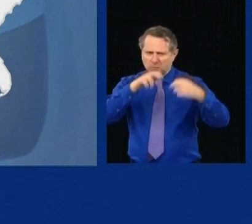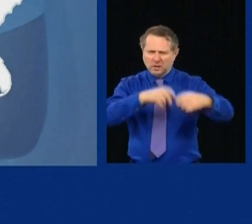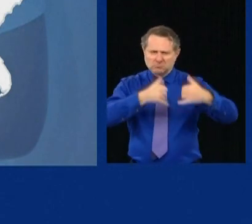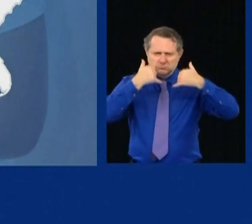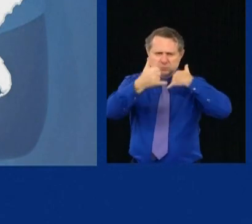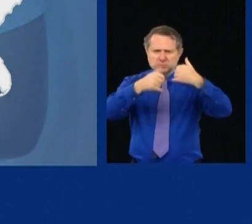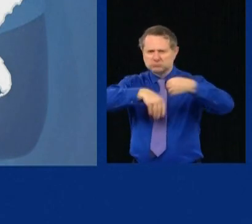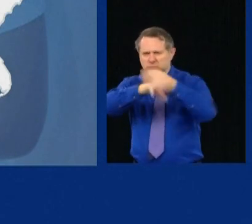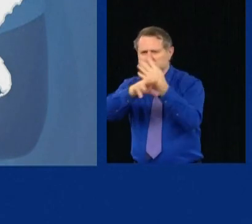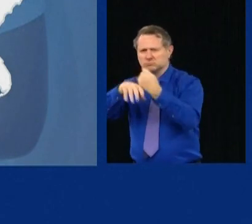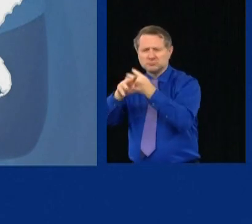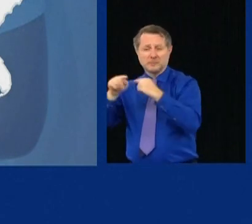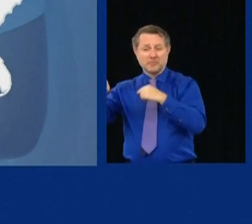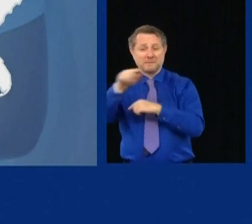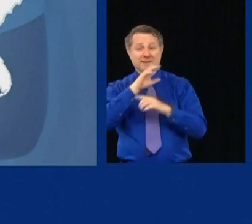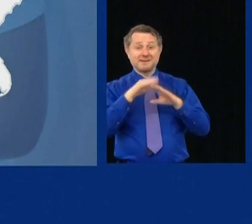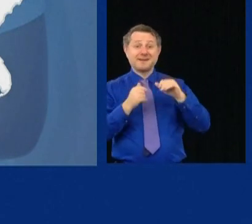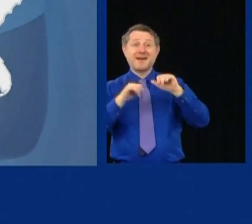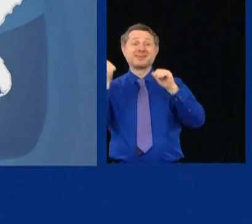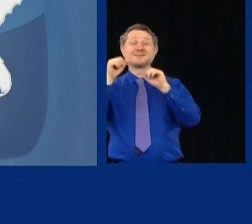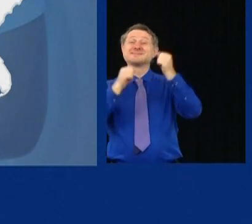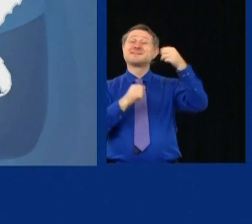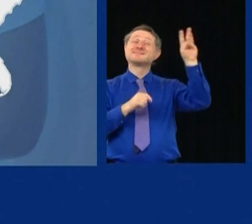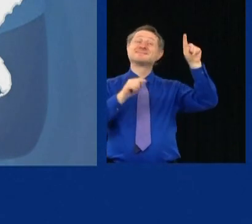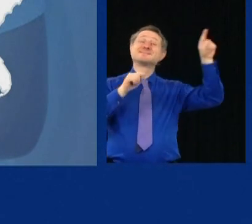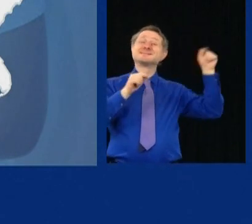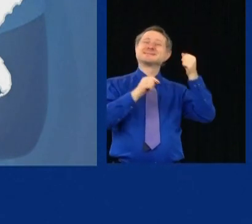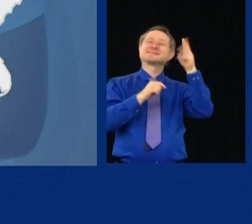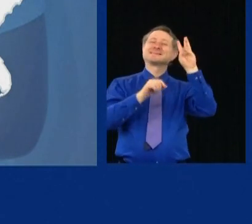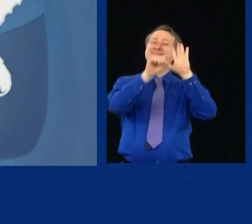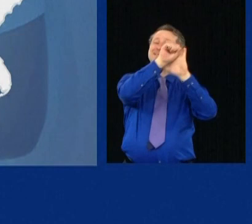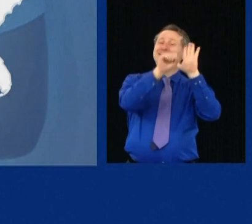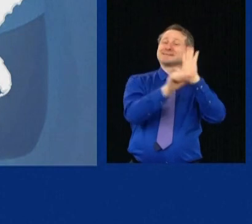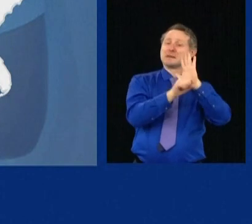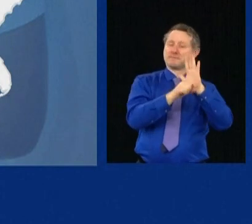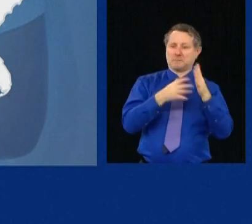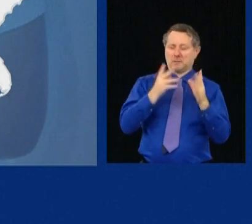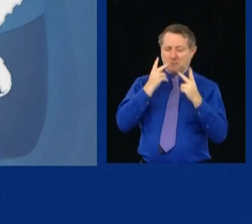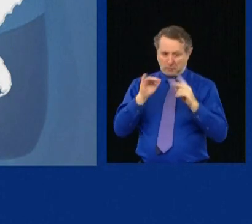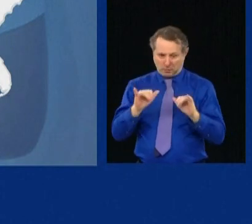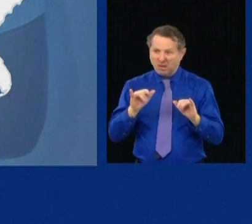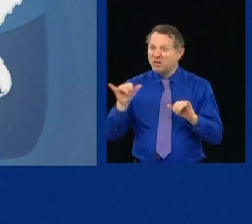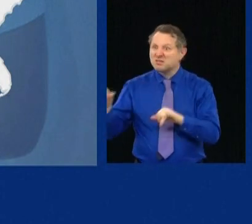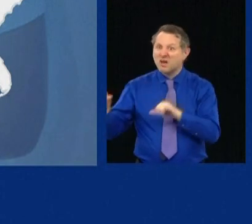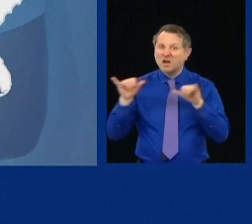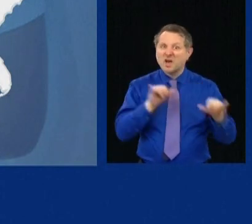THEY HAVE HAD A NUMBER OF TELEPHONE CONFERENCES, WEB